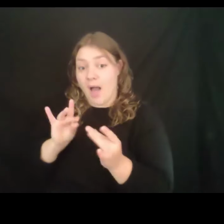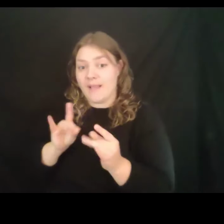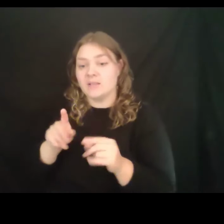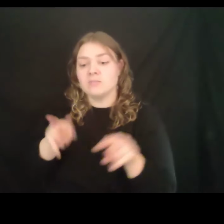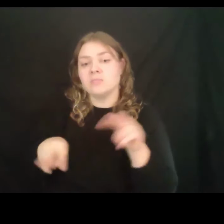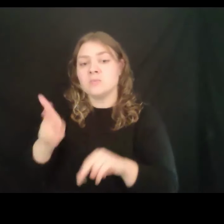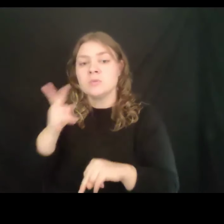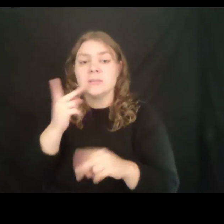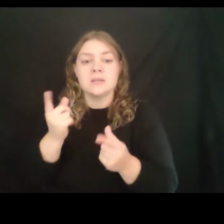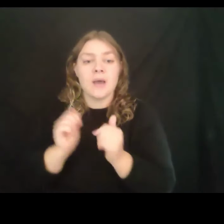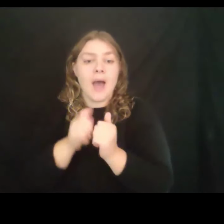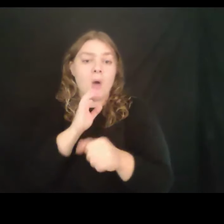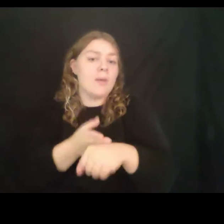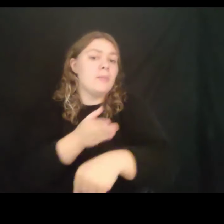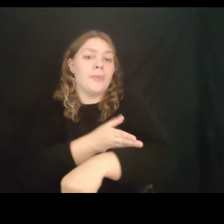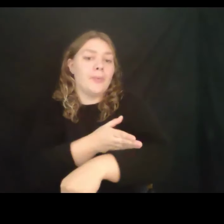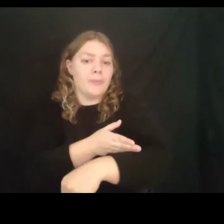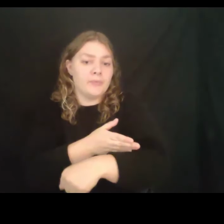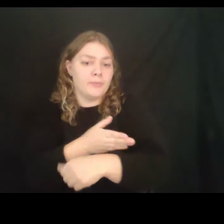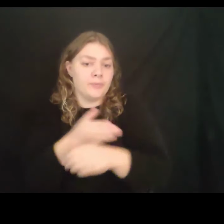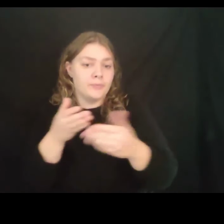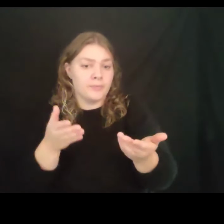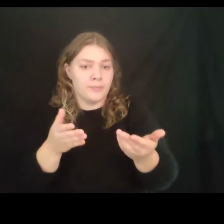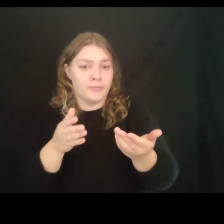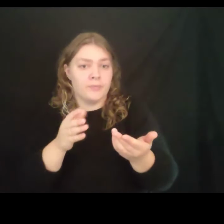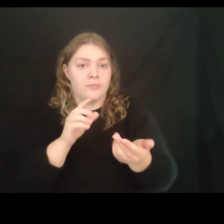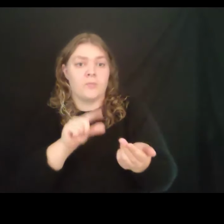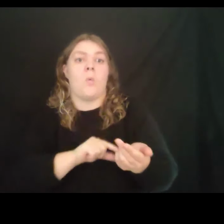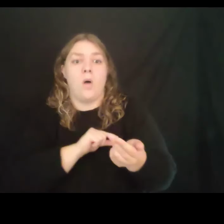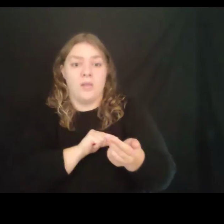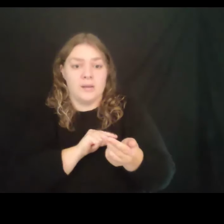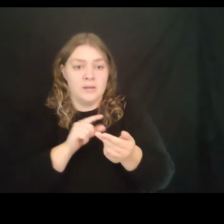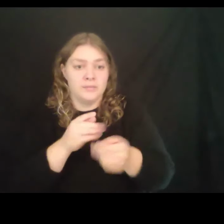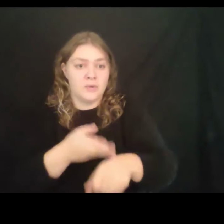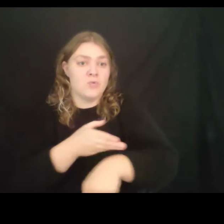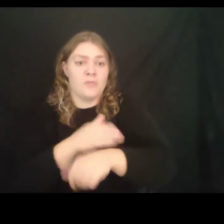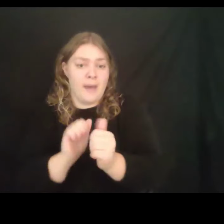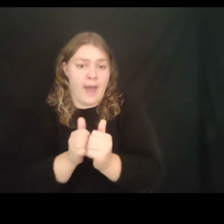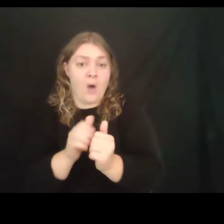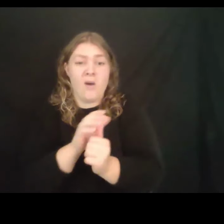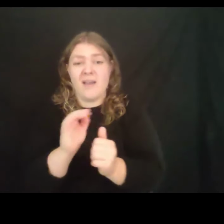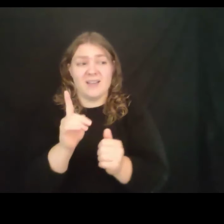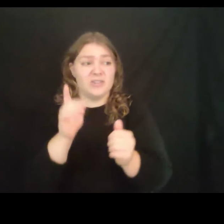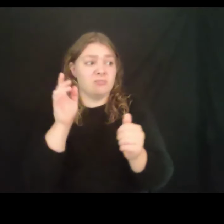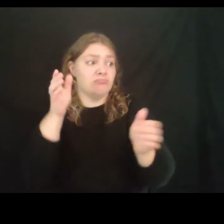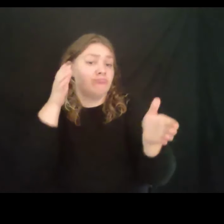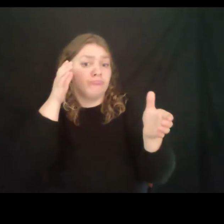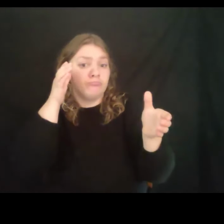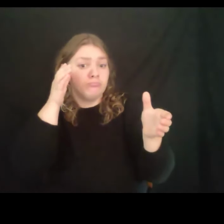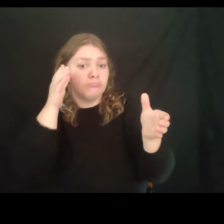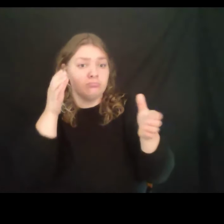quality improvement activities um but also just hearing from the community um So lately I like